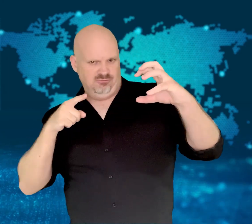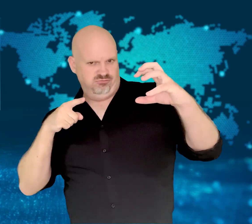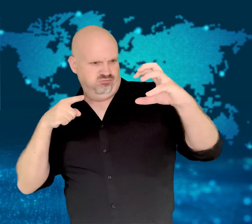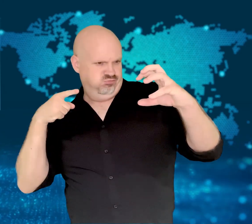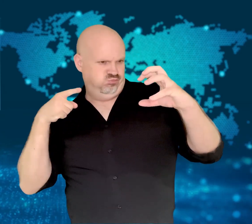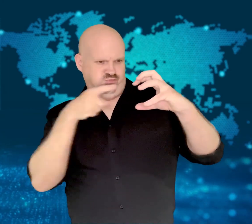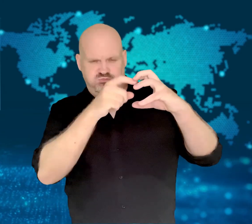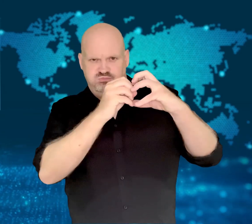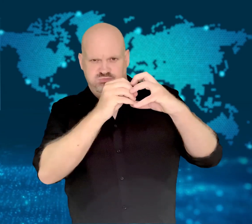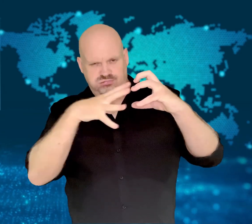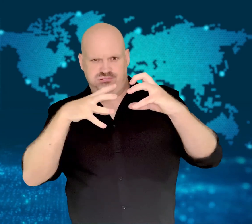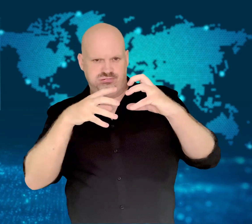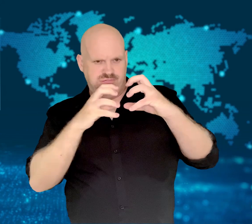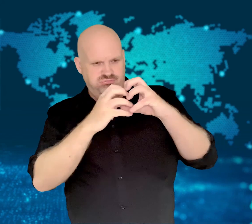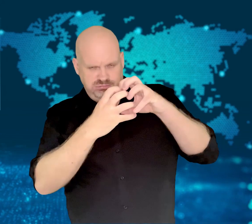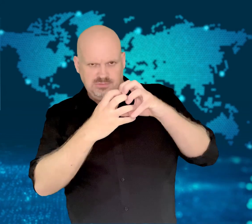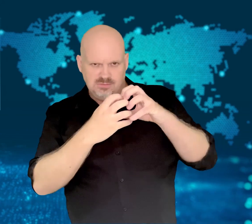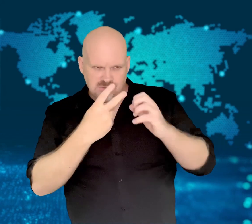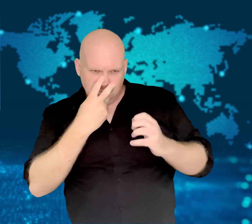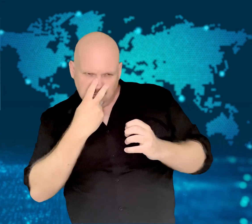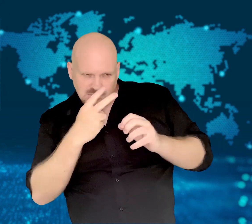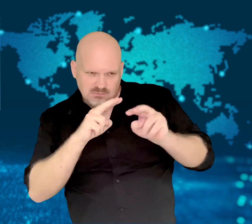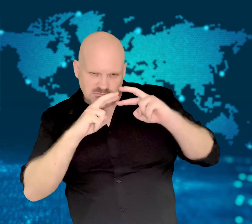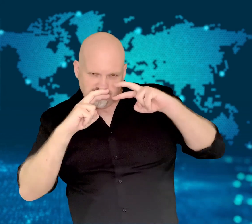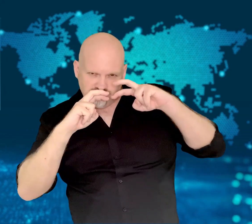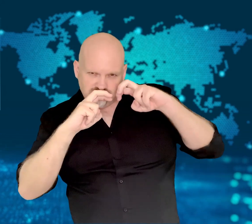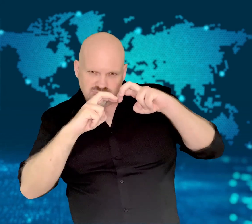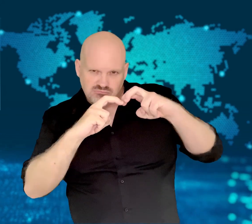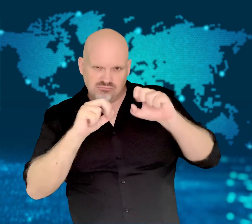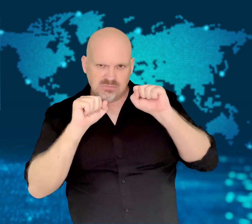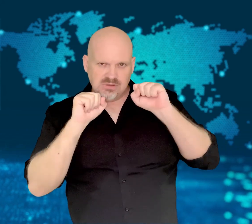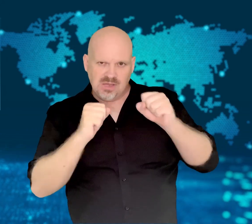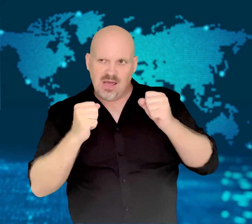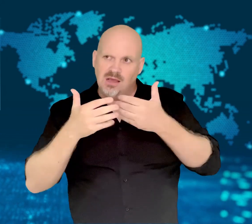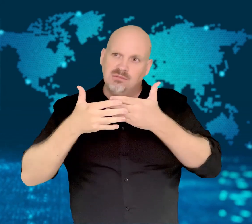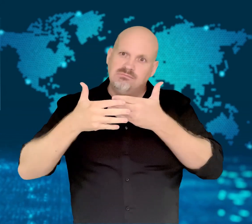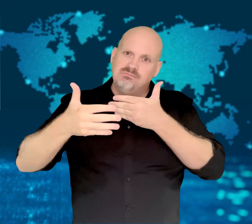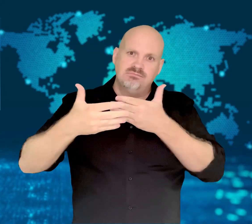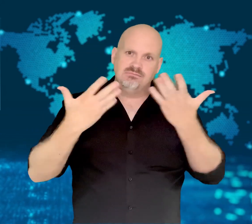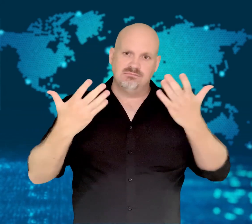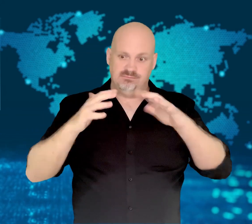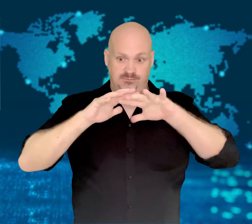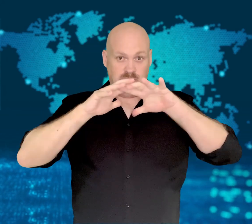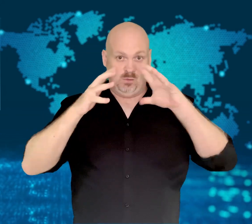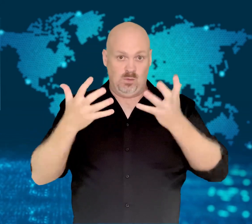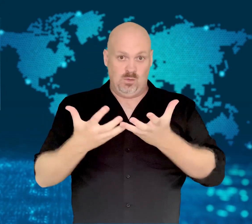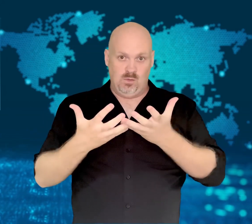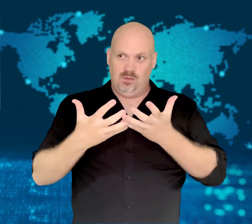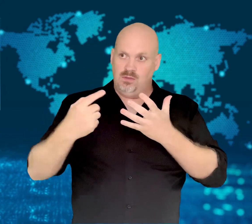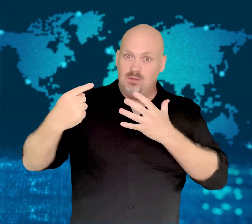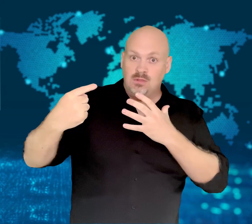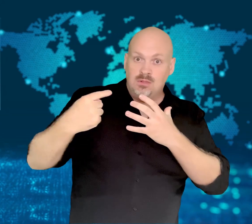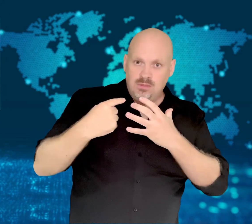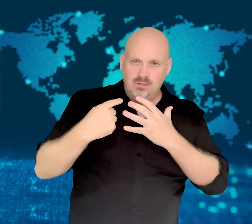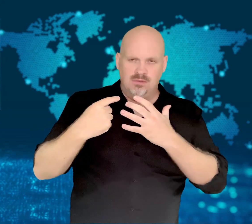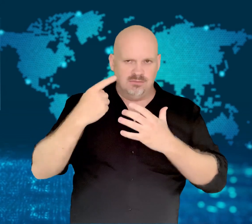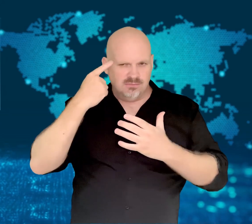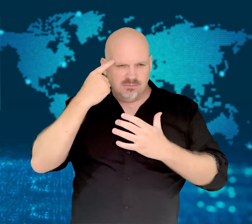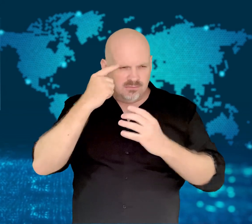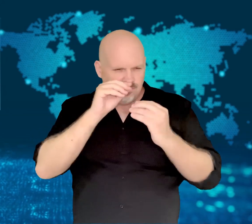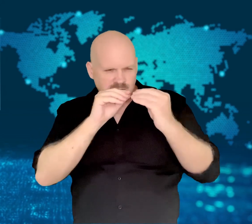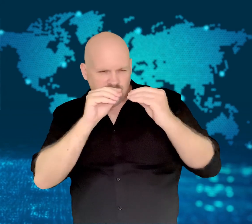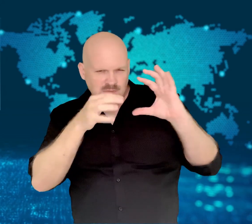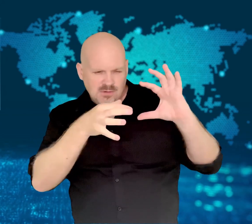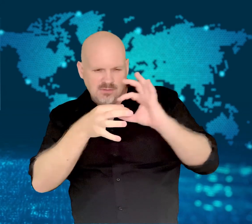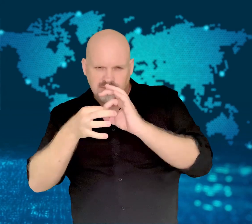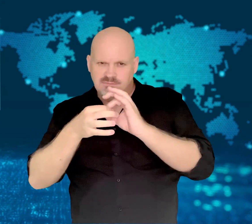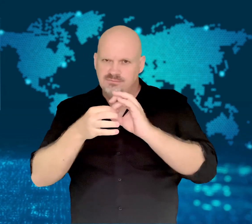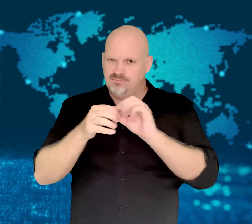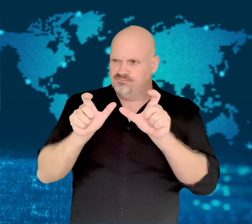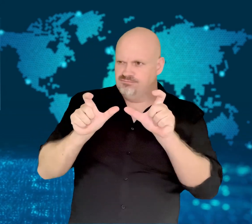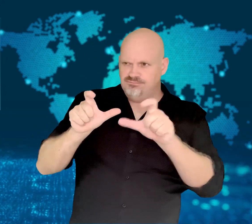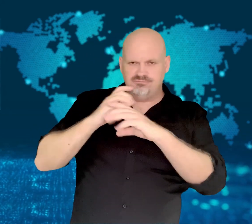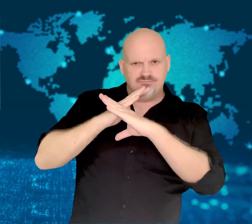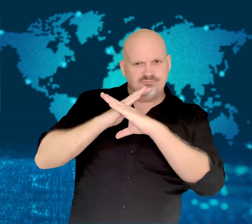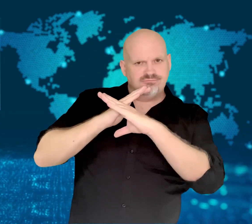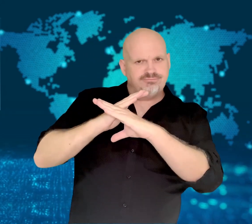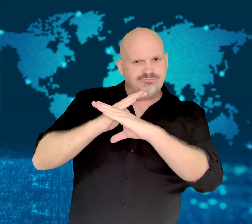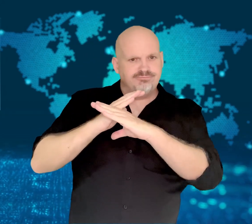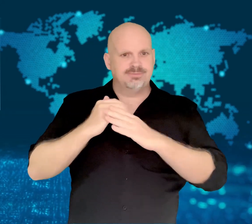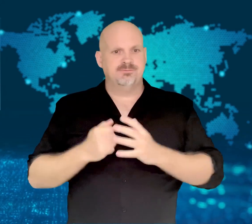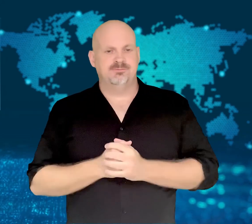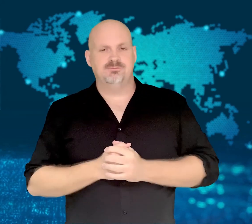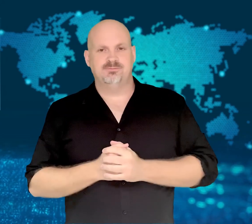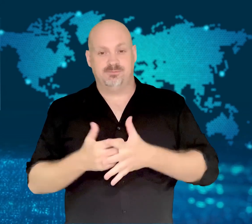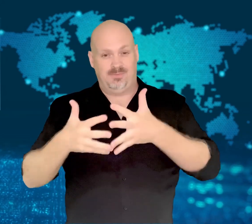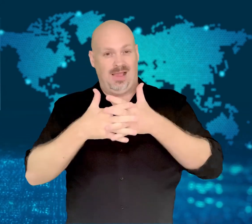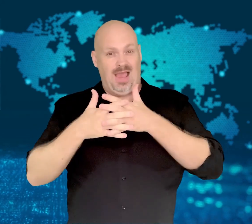The United States' space agency National Aeronautics and Space Administration (NASA)